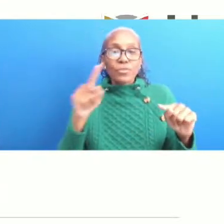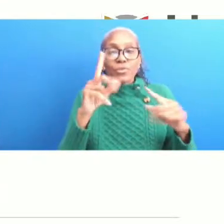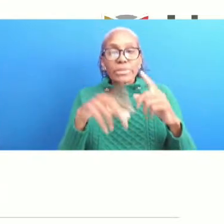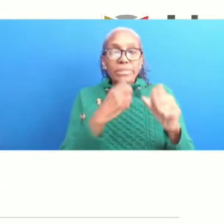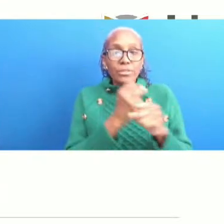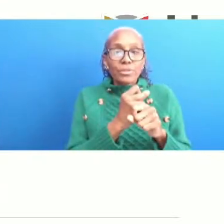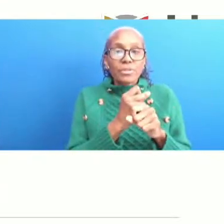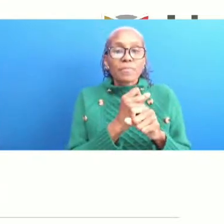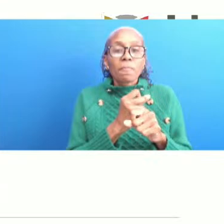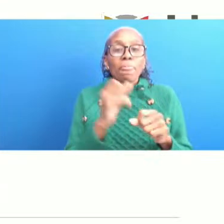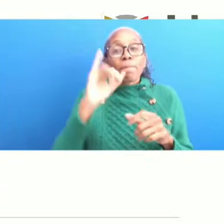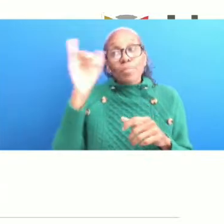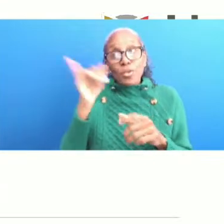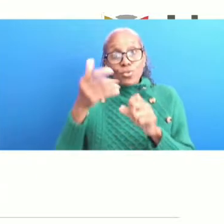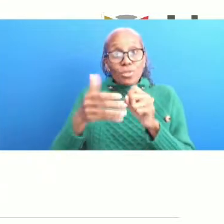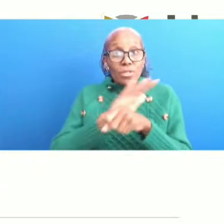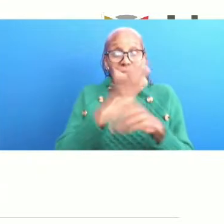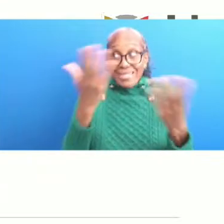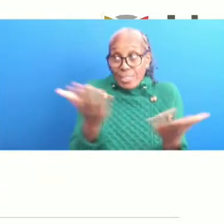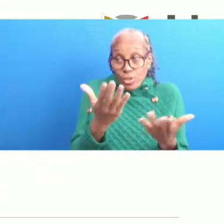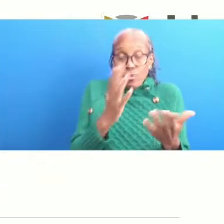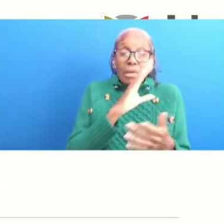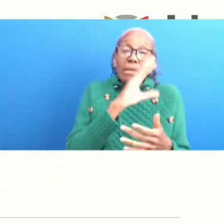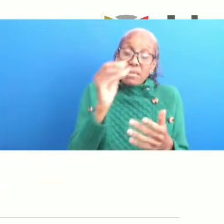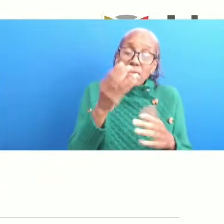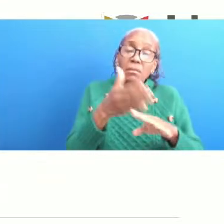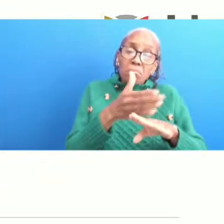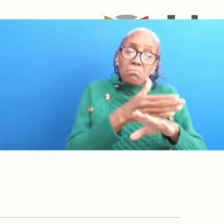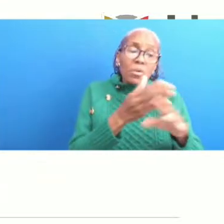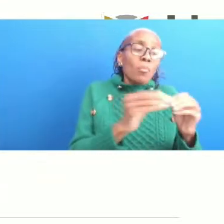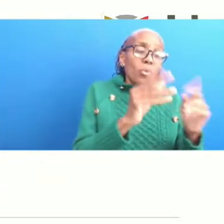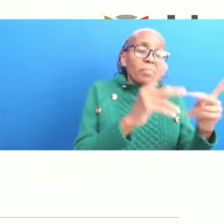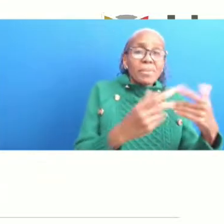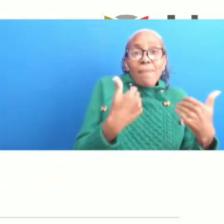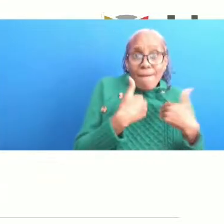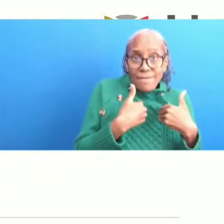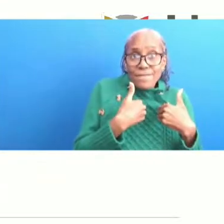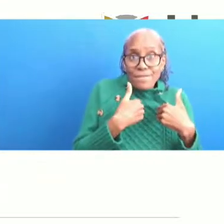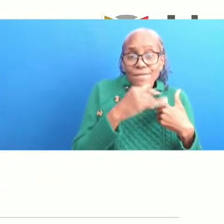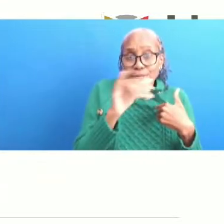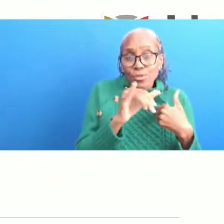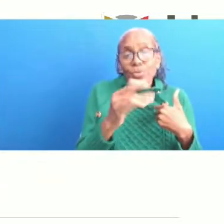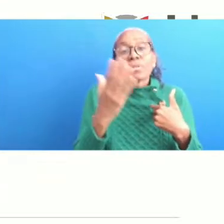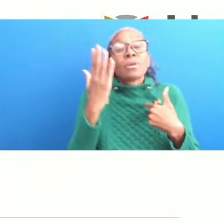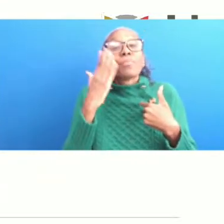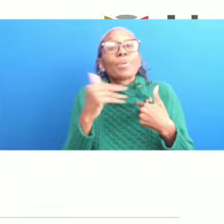WE'VE SEEN OVER THE LAST COUPLE OF YEARS, OUR INSURANCE